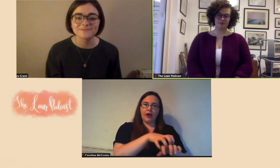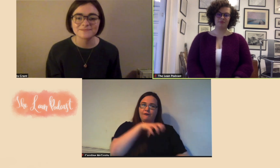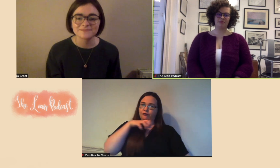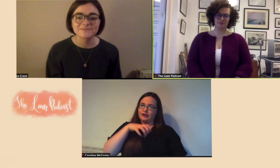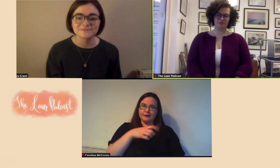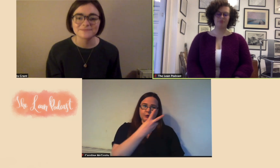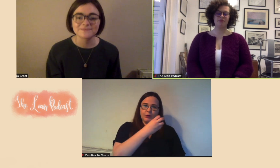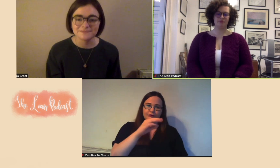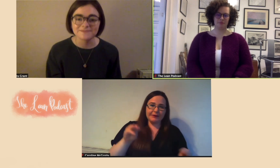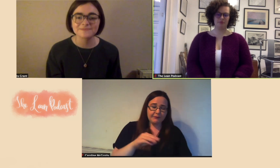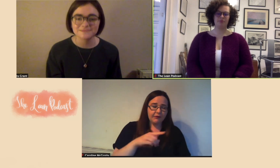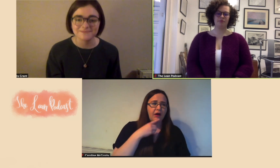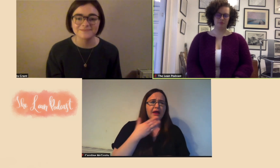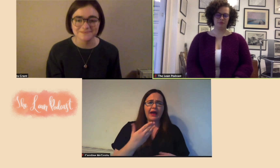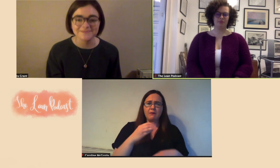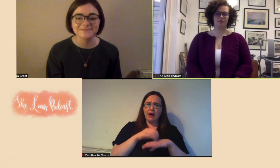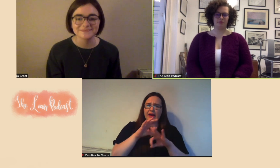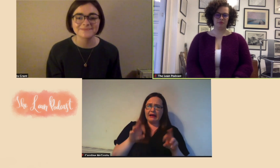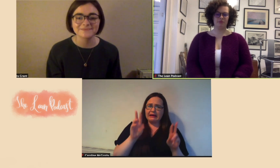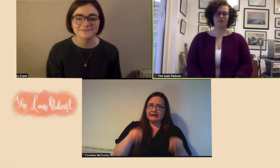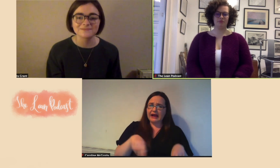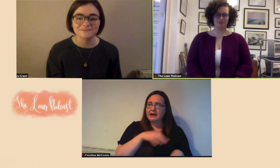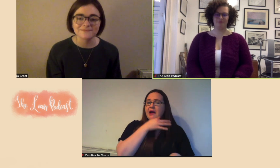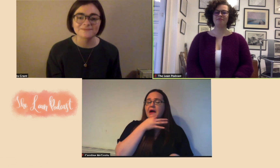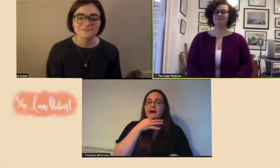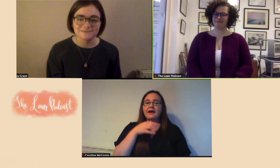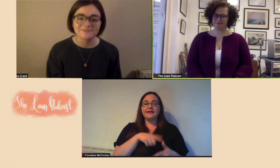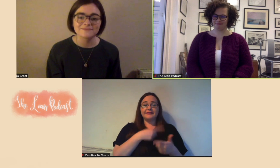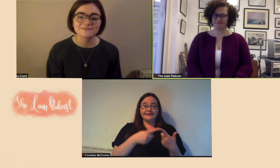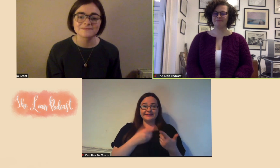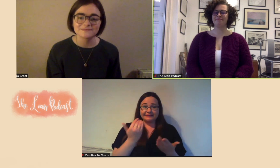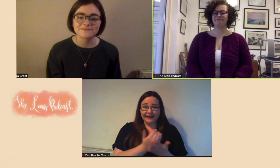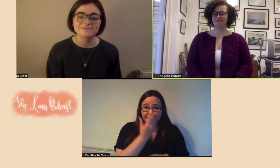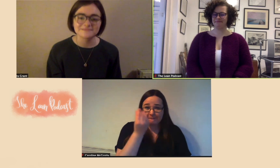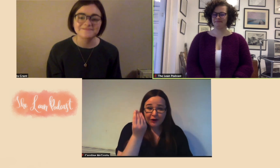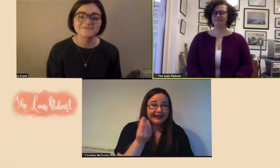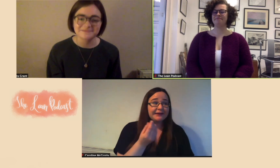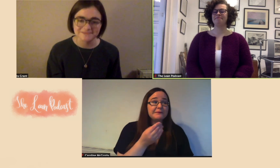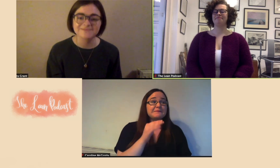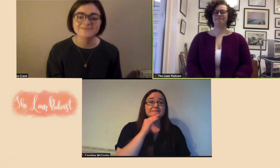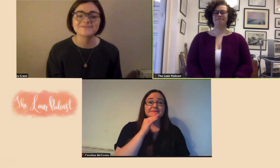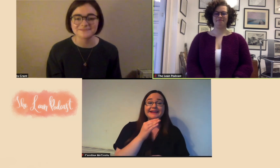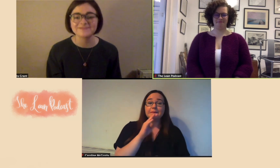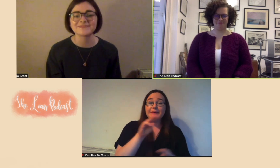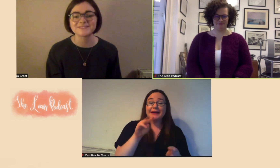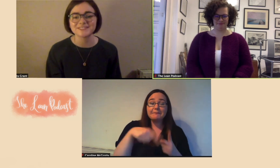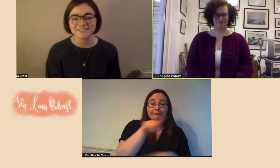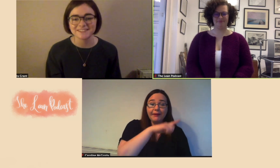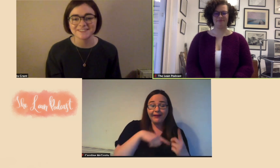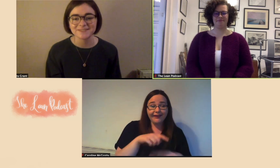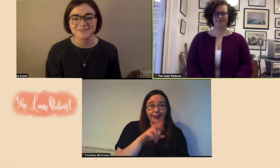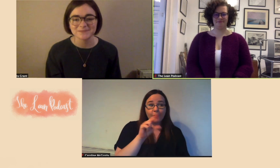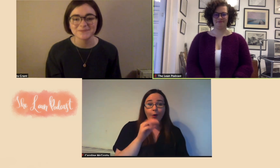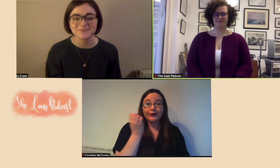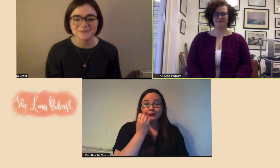and to make changes in how we work. Like for example, like pre COVID, we all thought conferences, have to be in person.